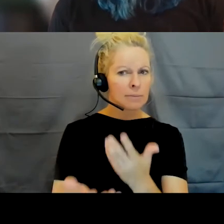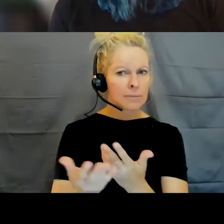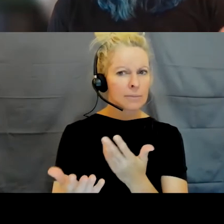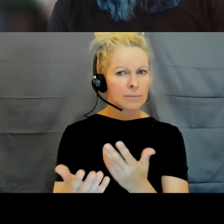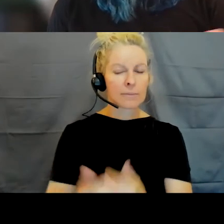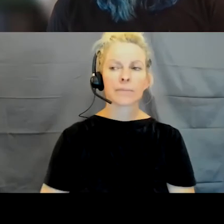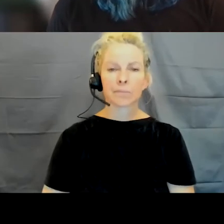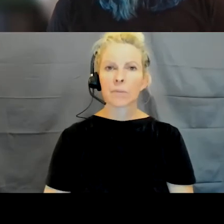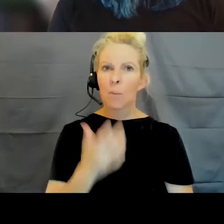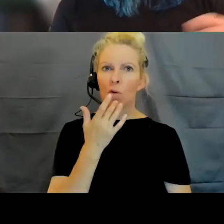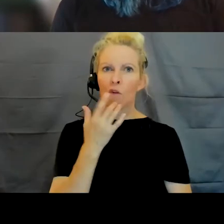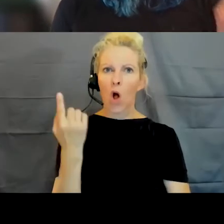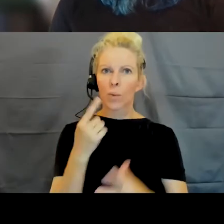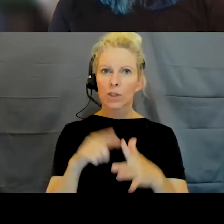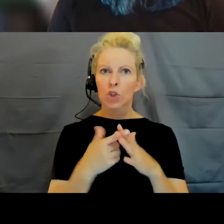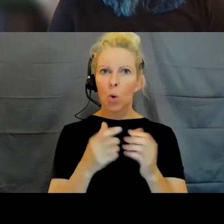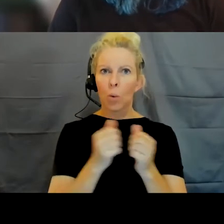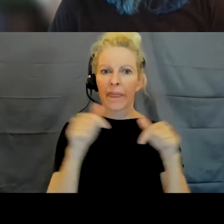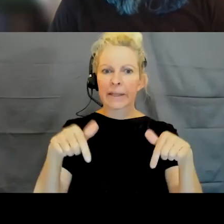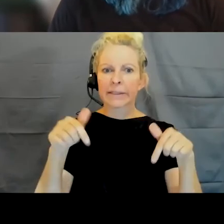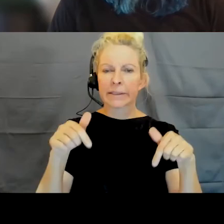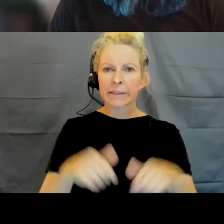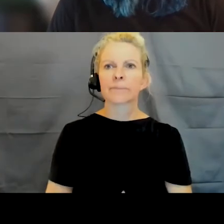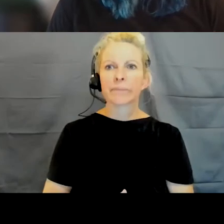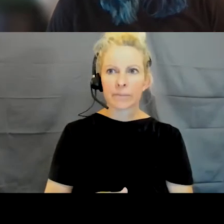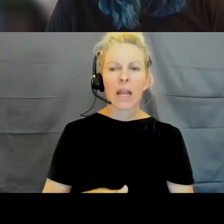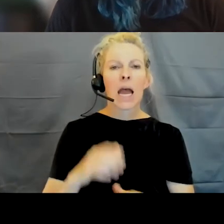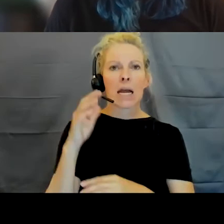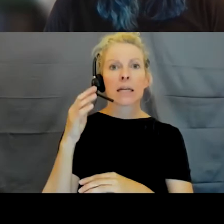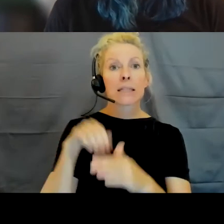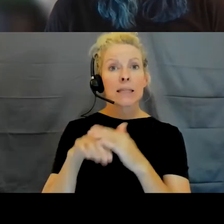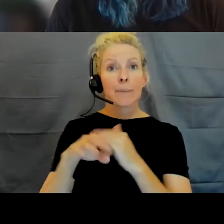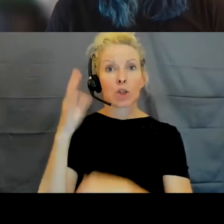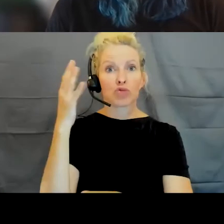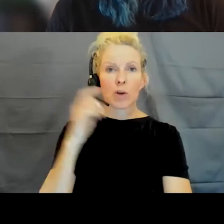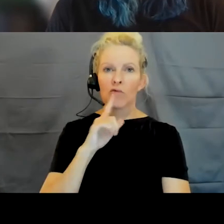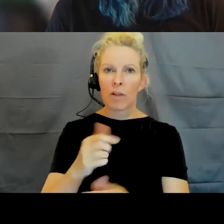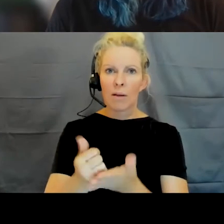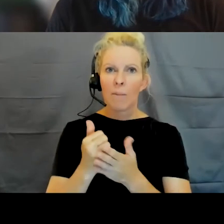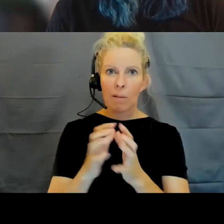to start here with some of that. The accessibility tree will be super useful to you in this sort of